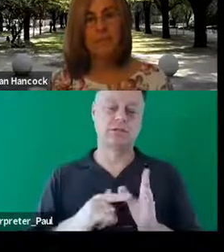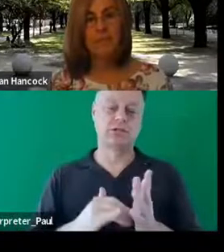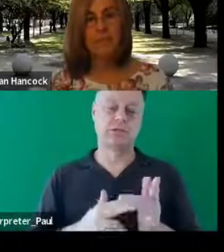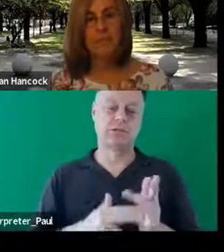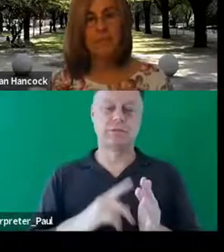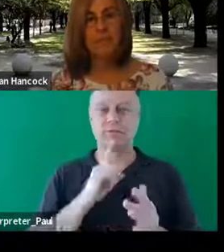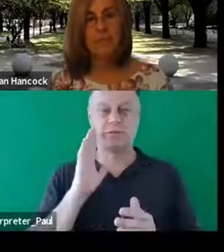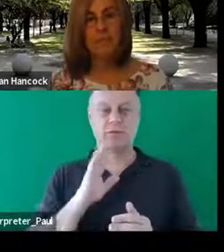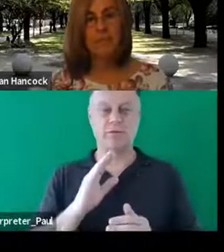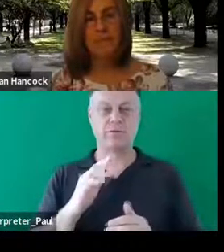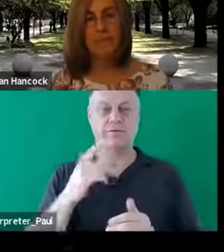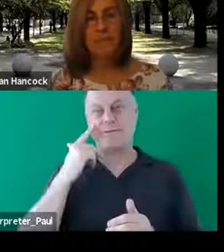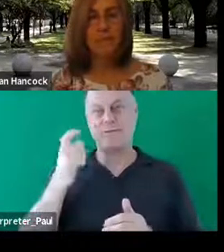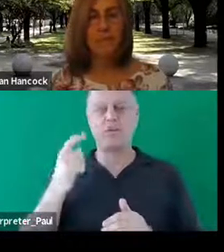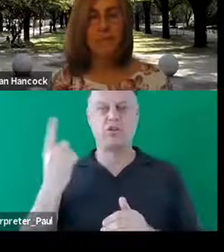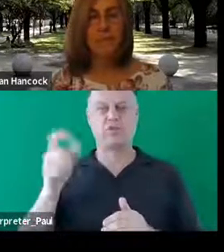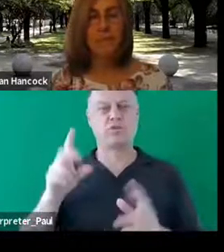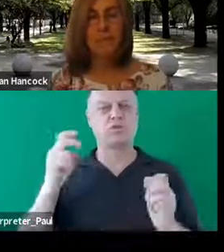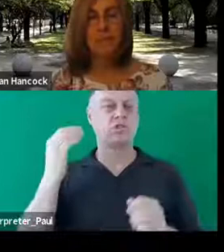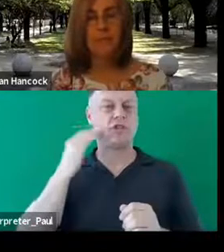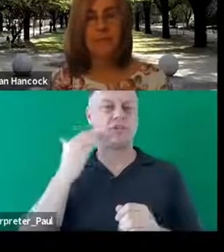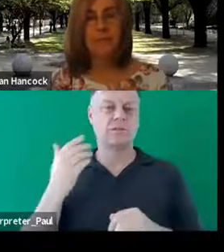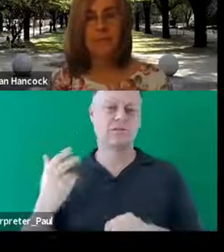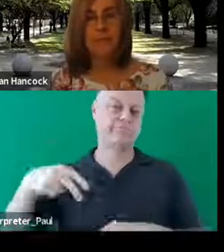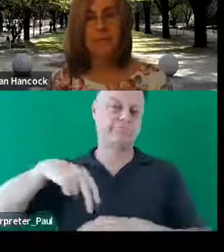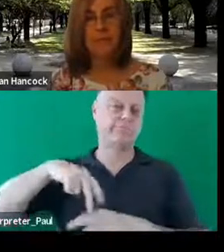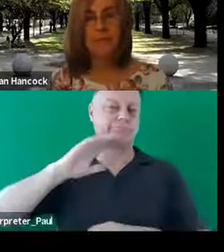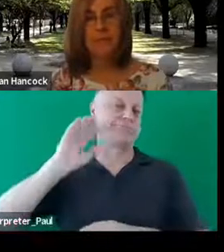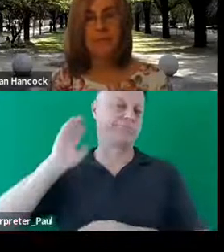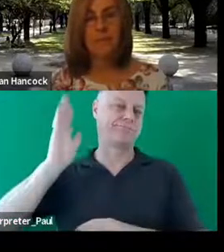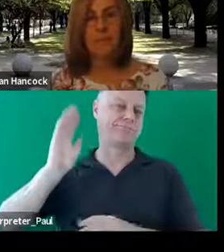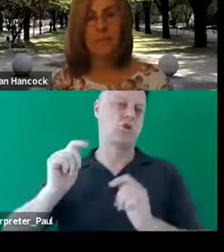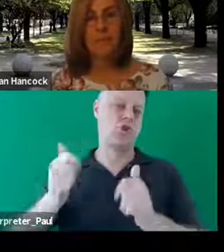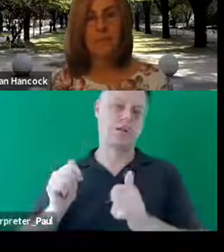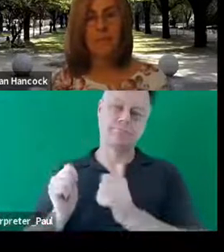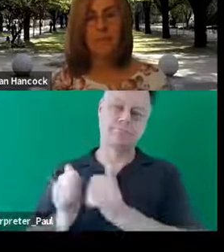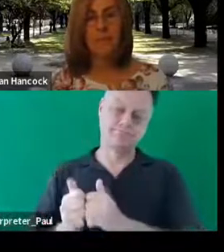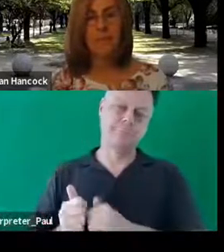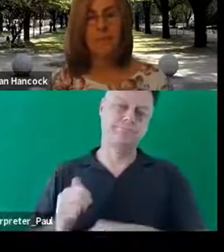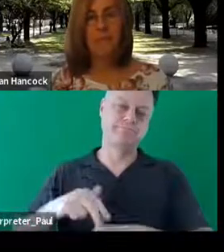get champions onboard earlier on. It helps with obviously finance.